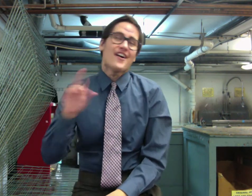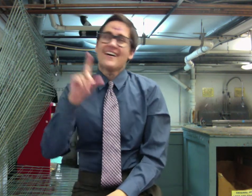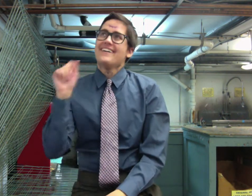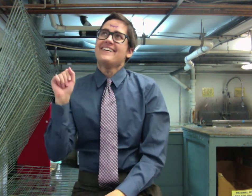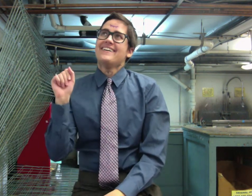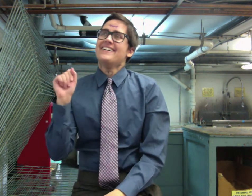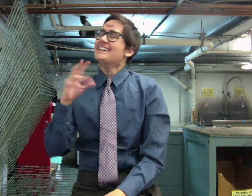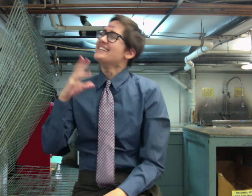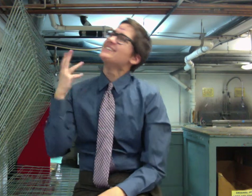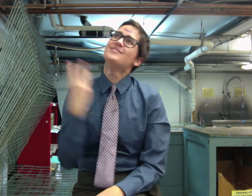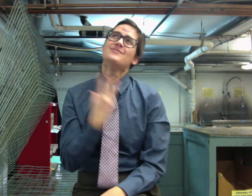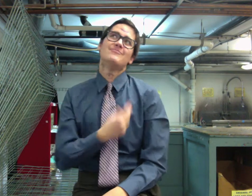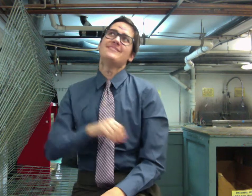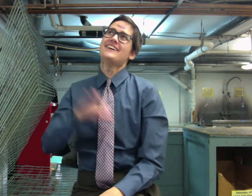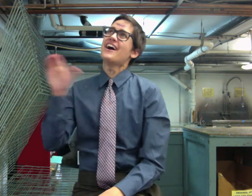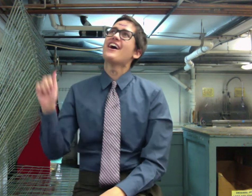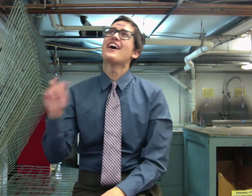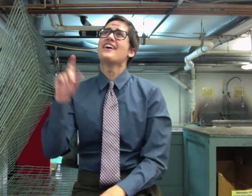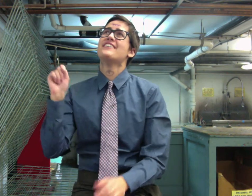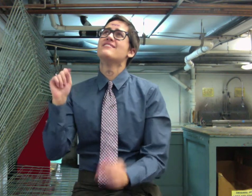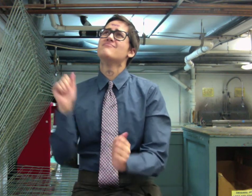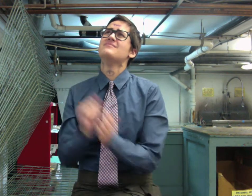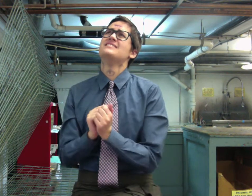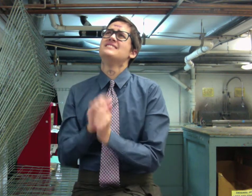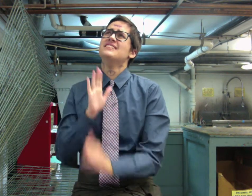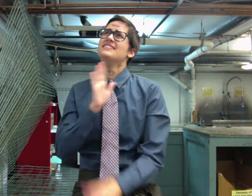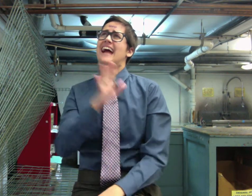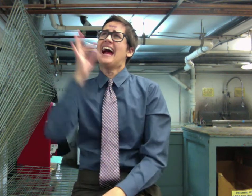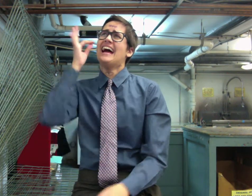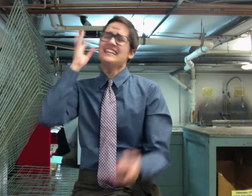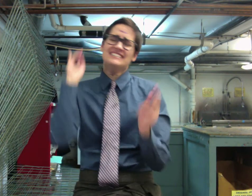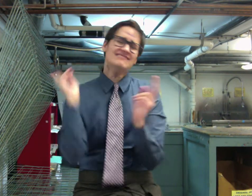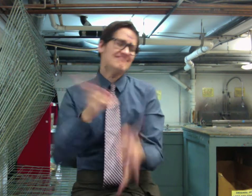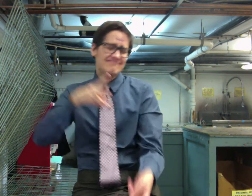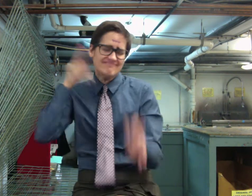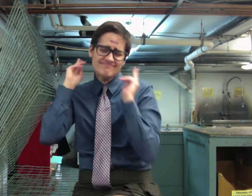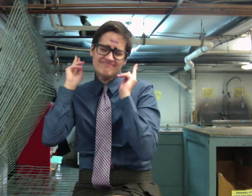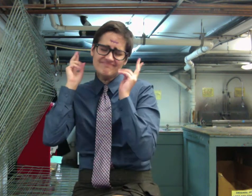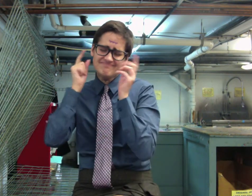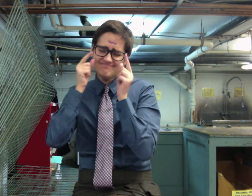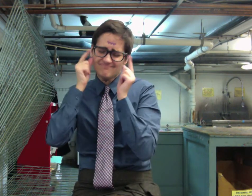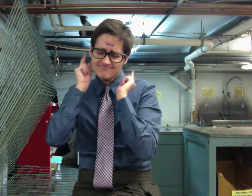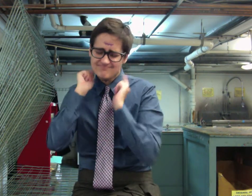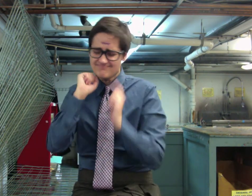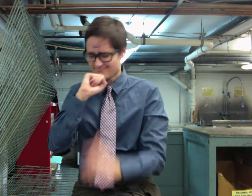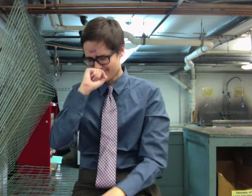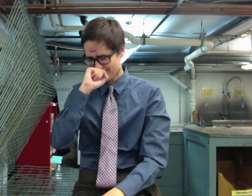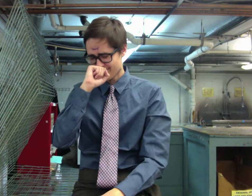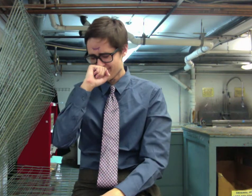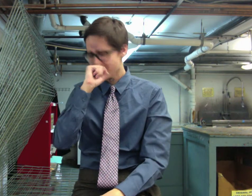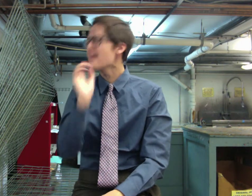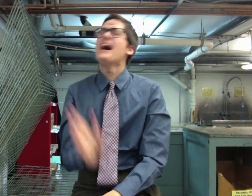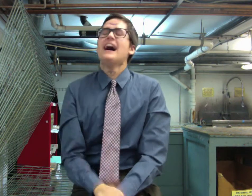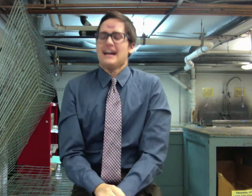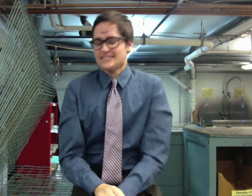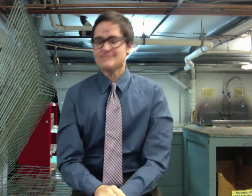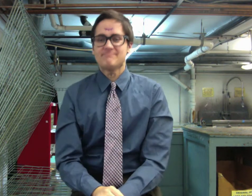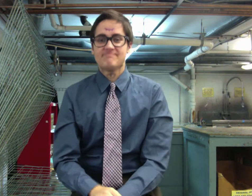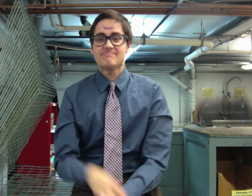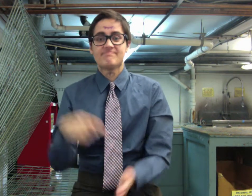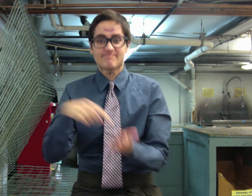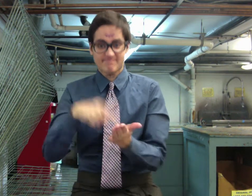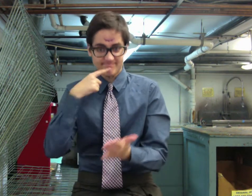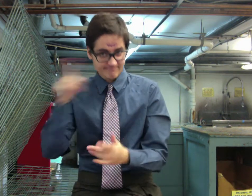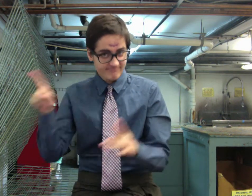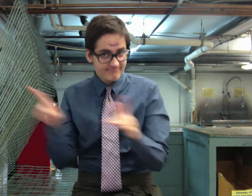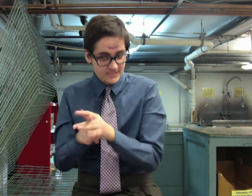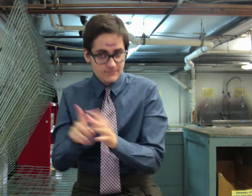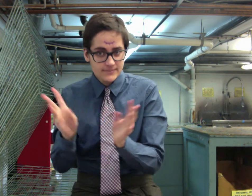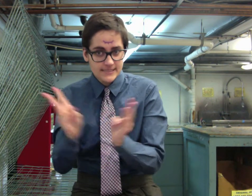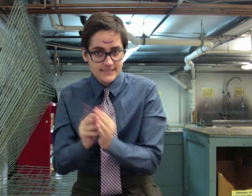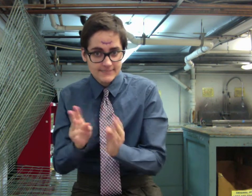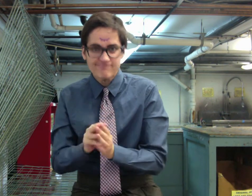Carlos...beautiful Carlos, tragically shorn of his locks...reportedly was the only